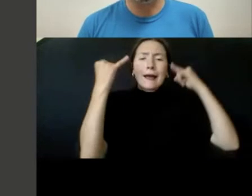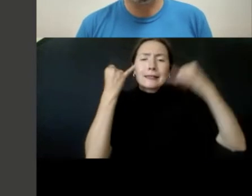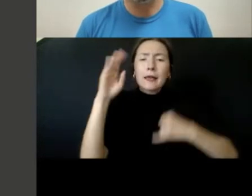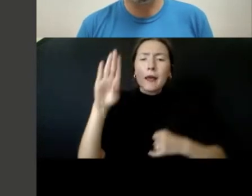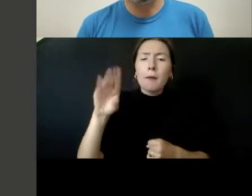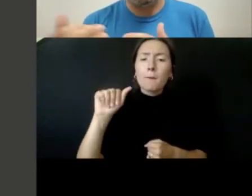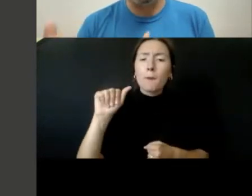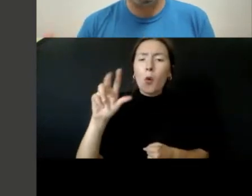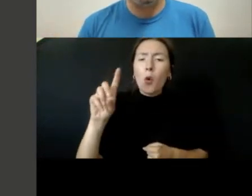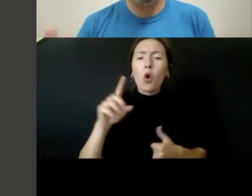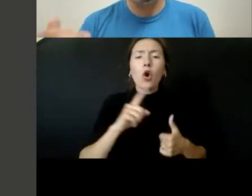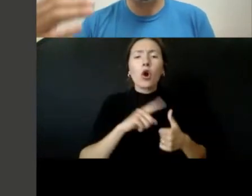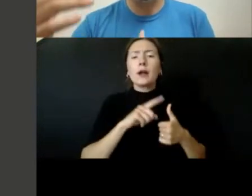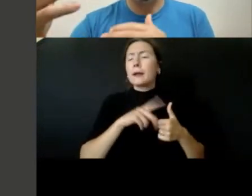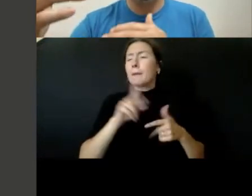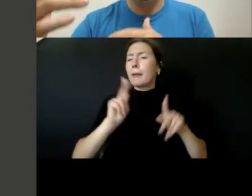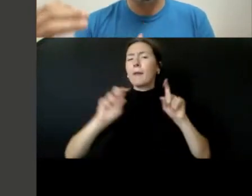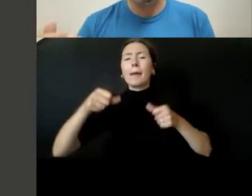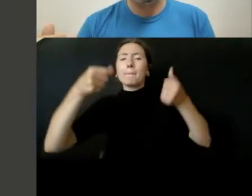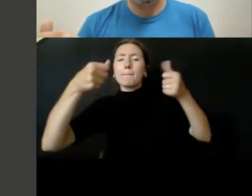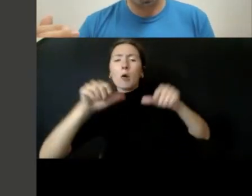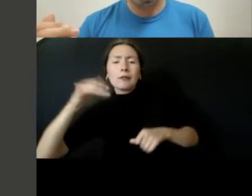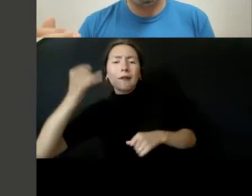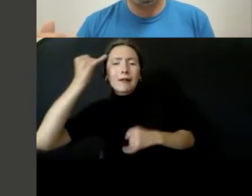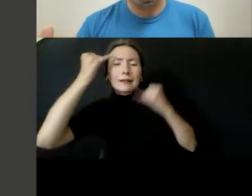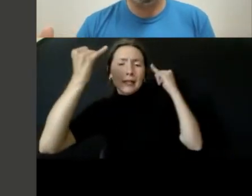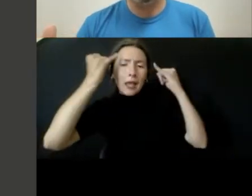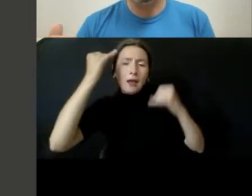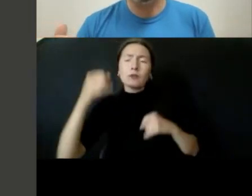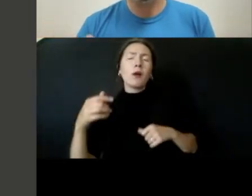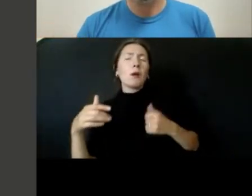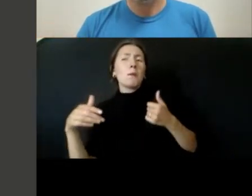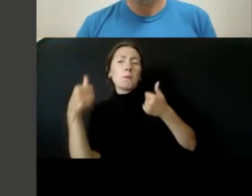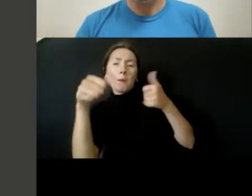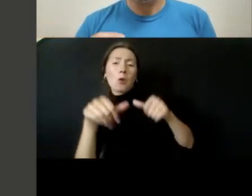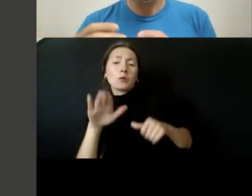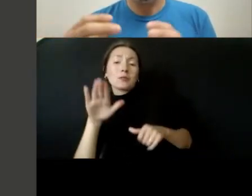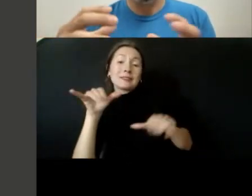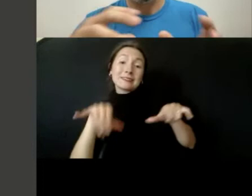and all of these things that are that are being communicated to you and maybe by you